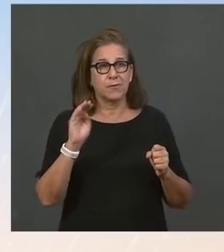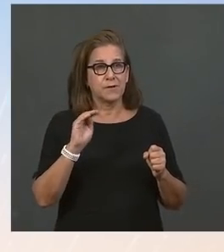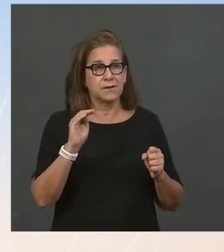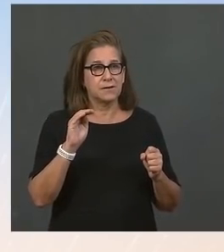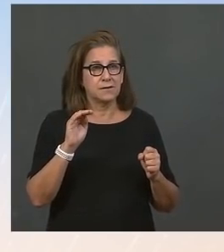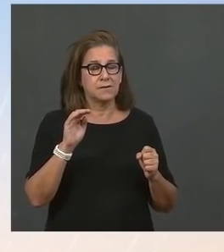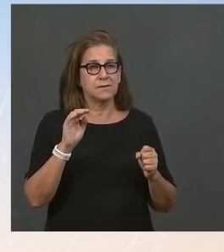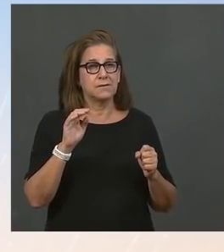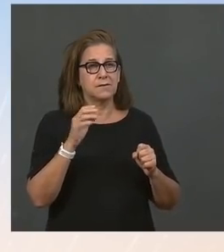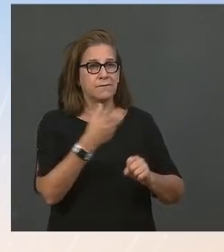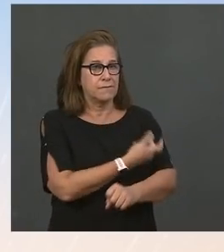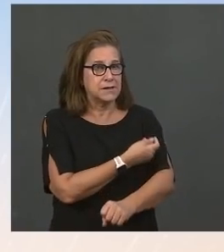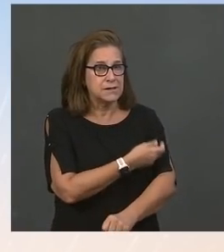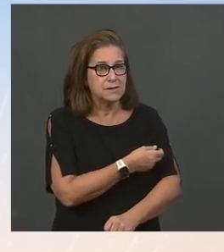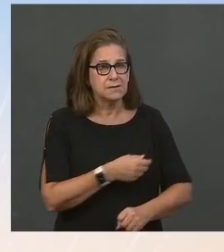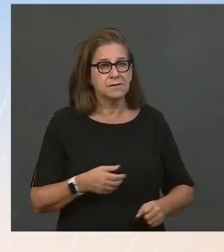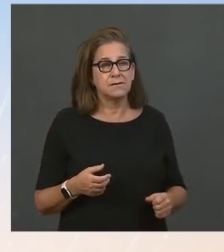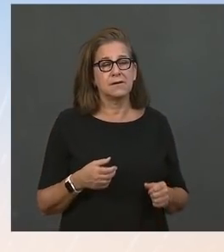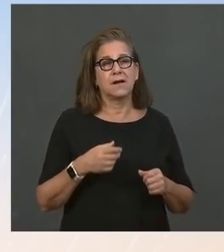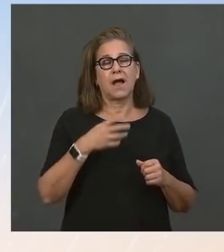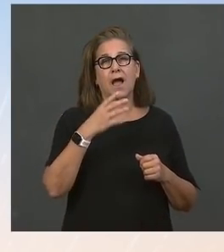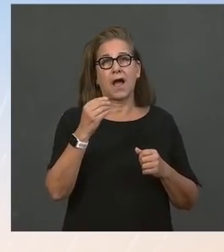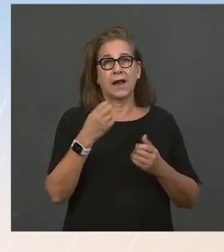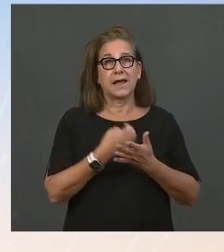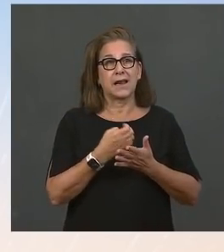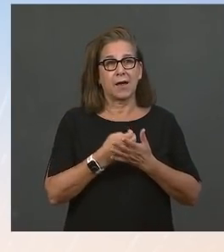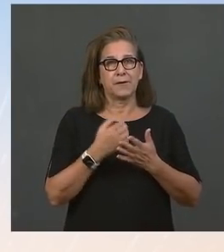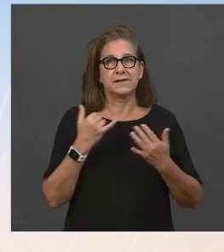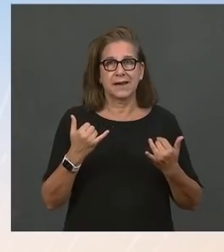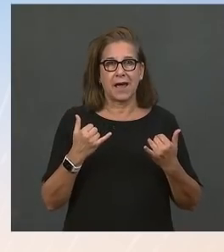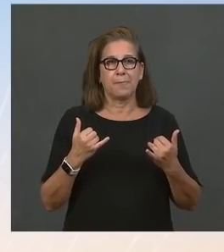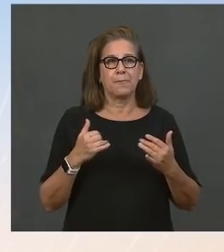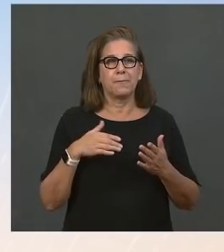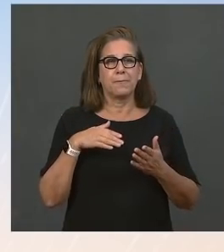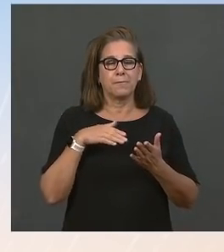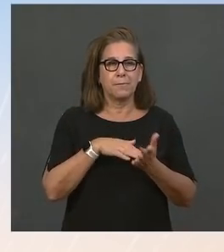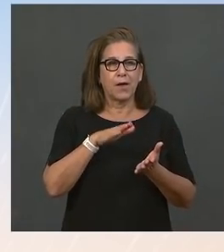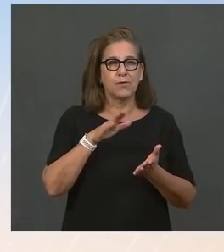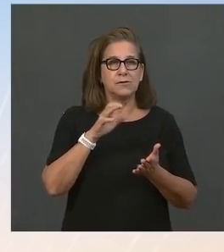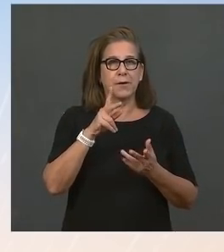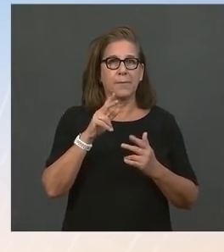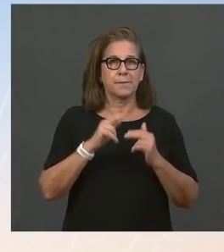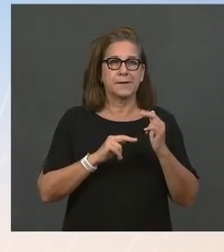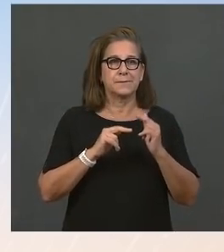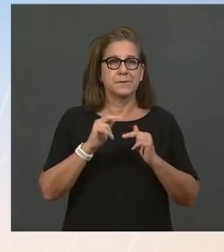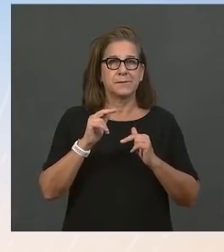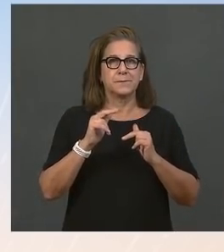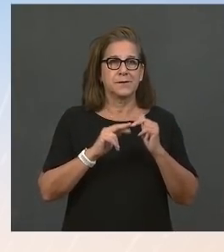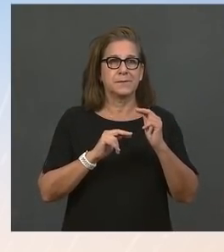are there still fundamental issues we're working through? Absolutely. That's why the President is pushing to get his agenda done.